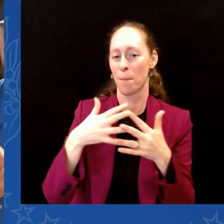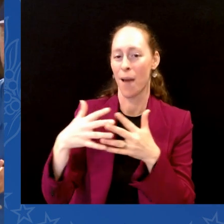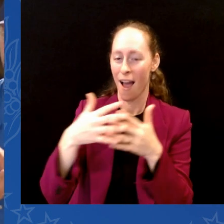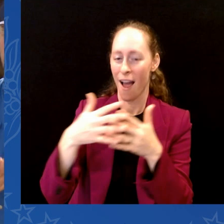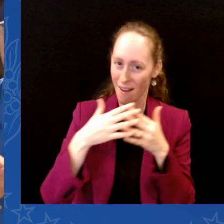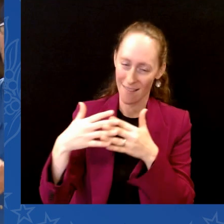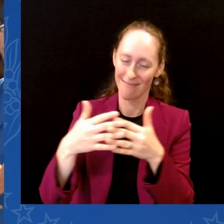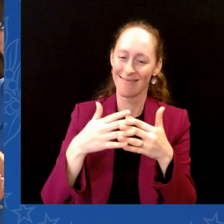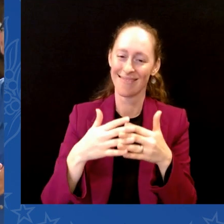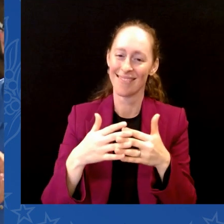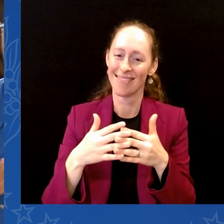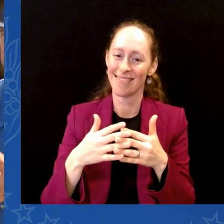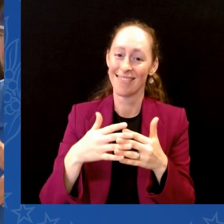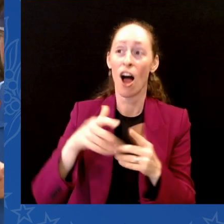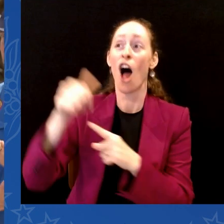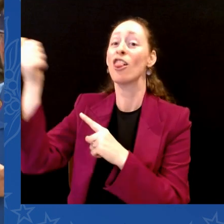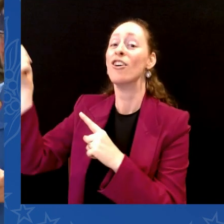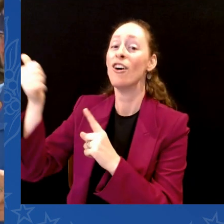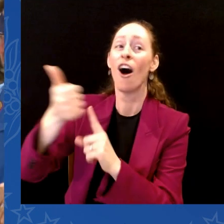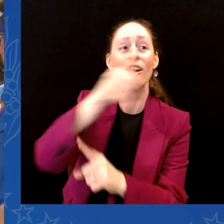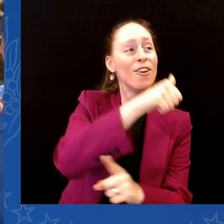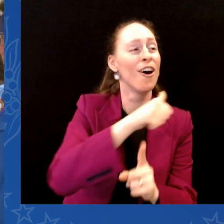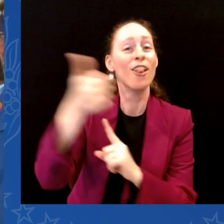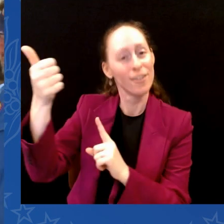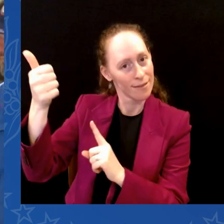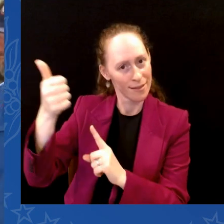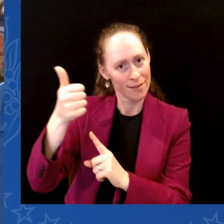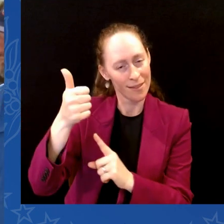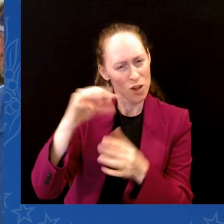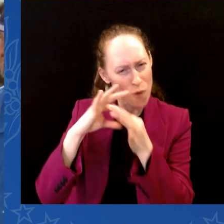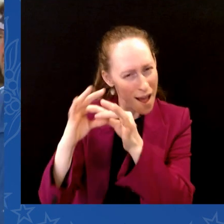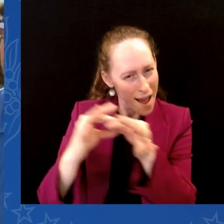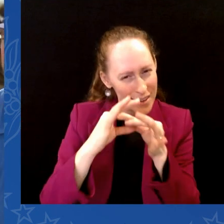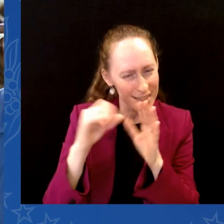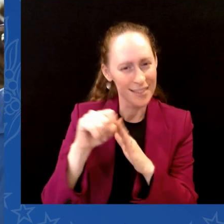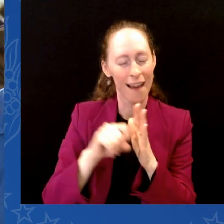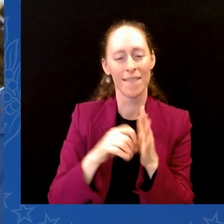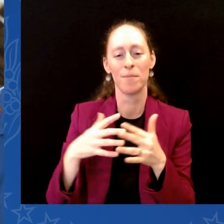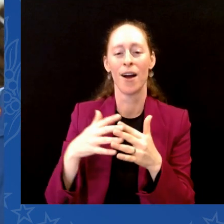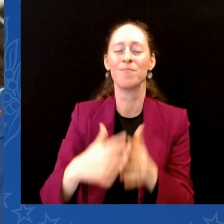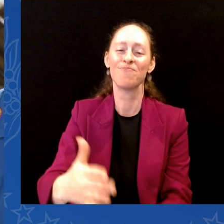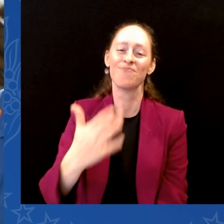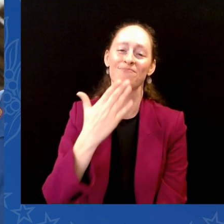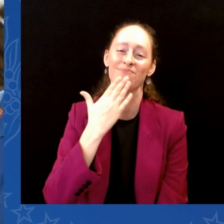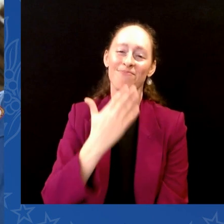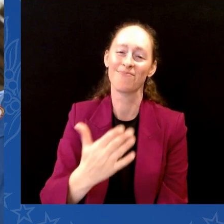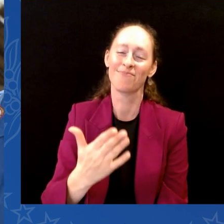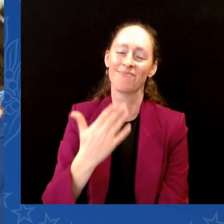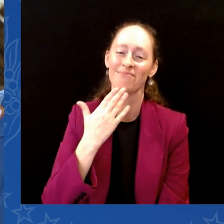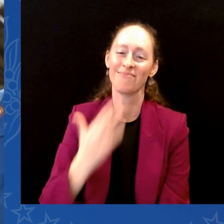So, thank you all, because a lot of people around the country are going through similar disasters.